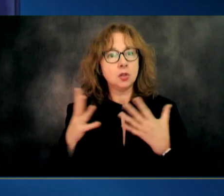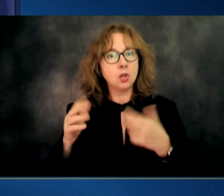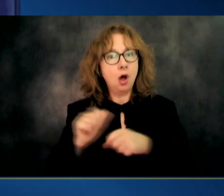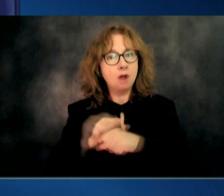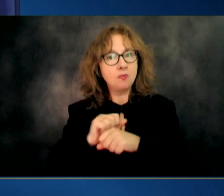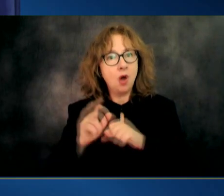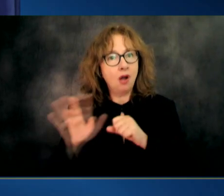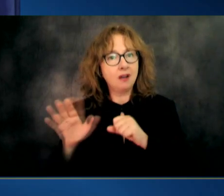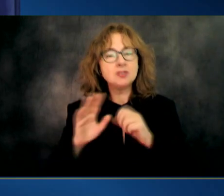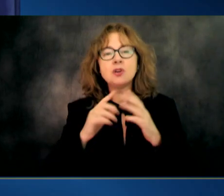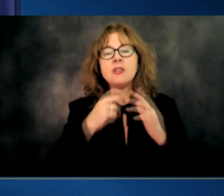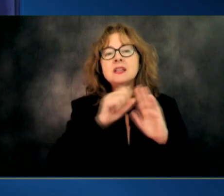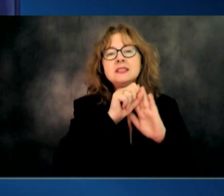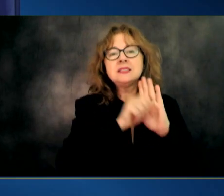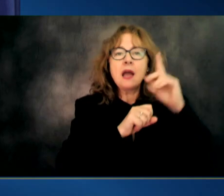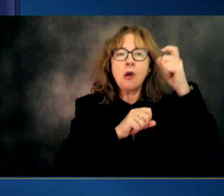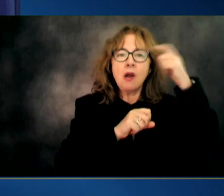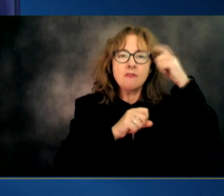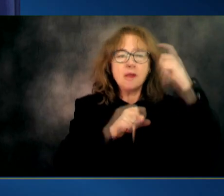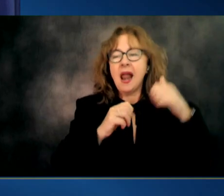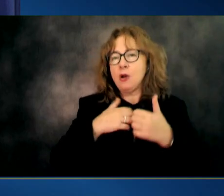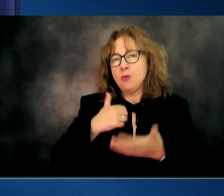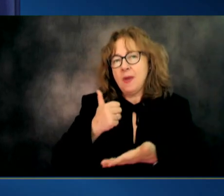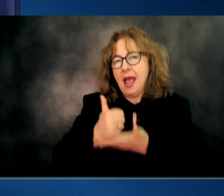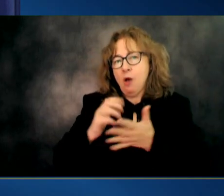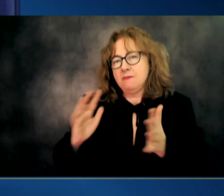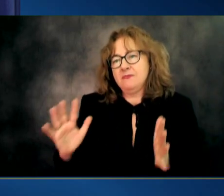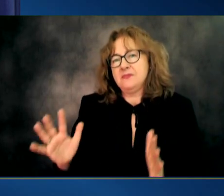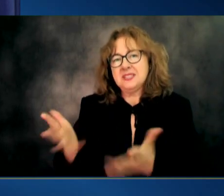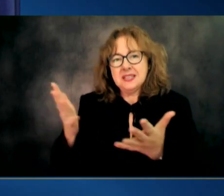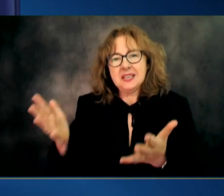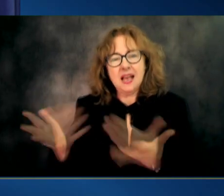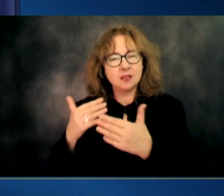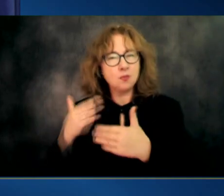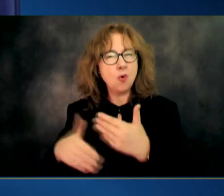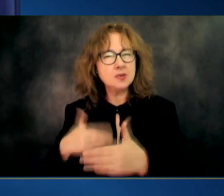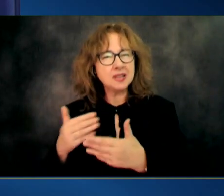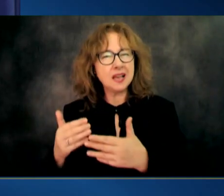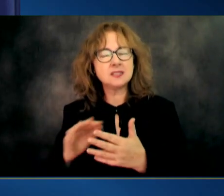we can do to help facilitate that process, that's really what those goals are as well.